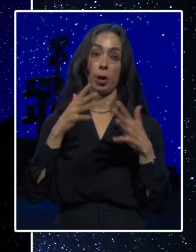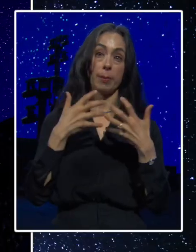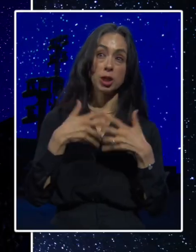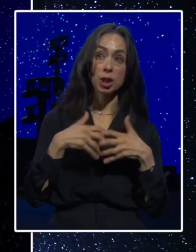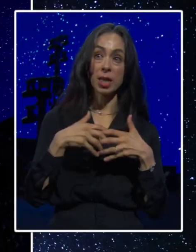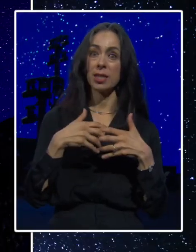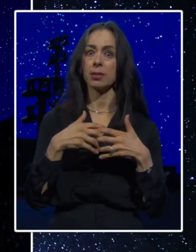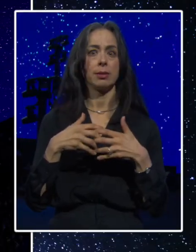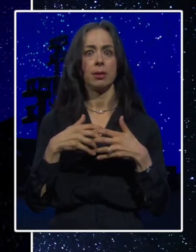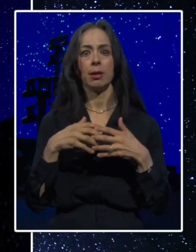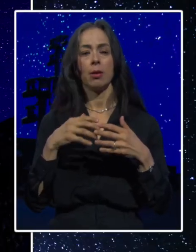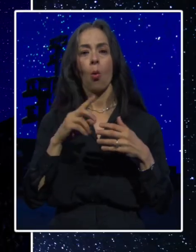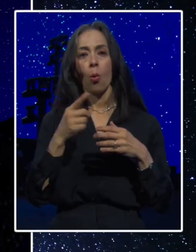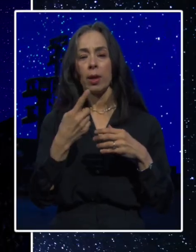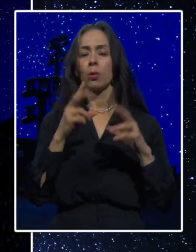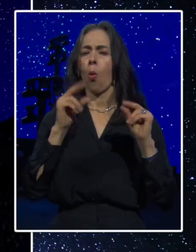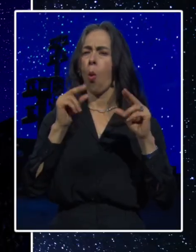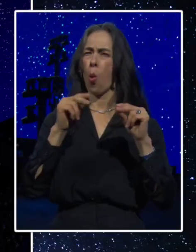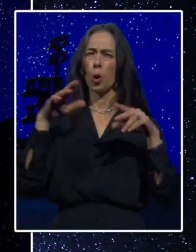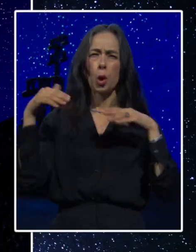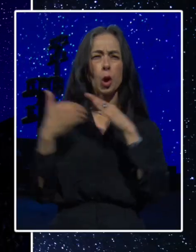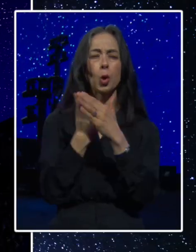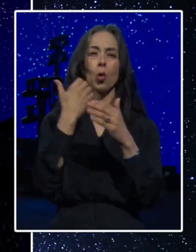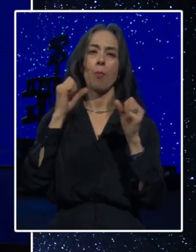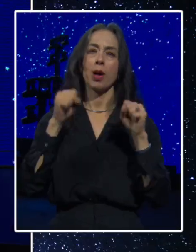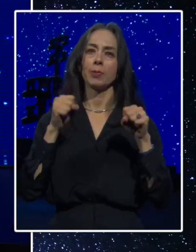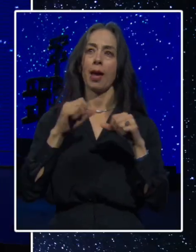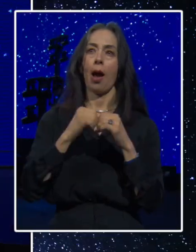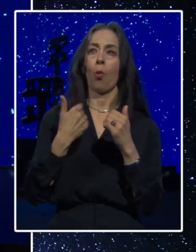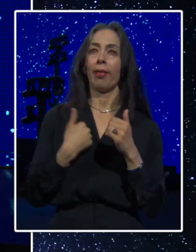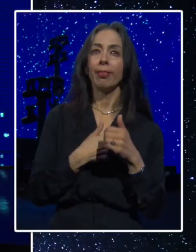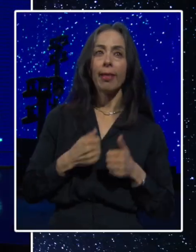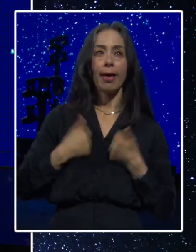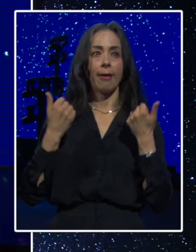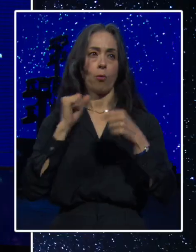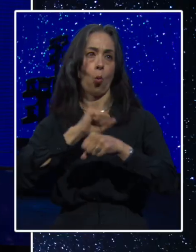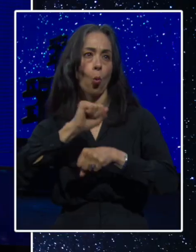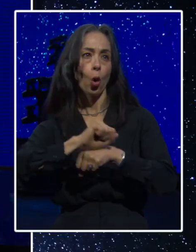but entirely new possibilities in how we live, work, and create.